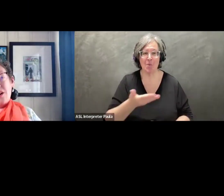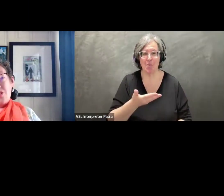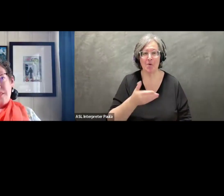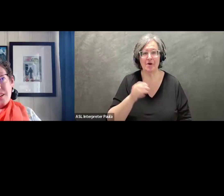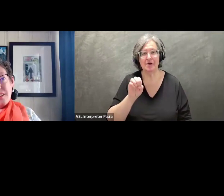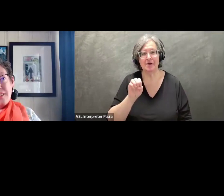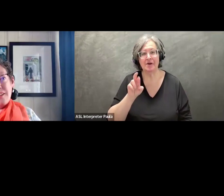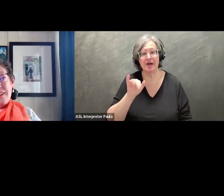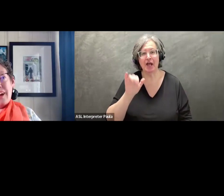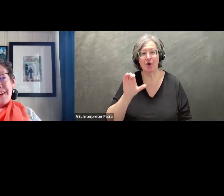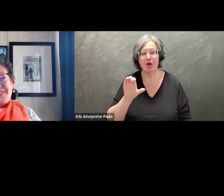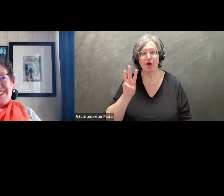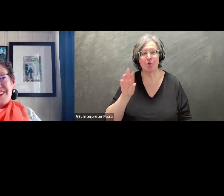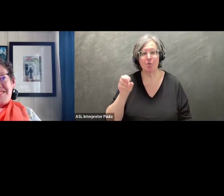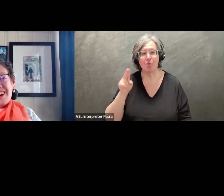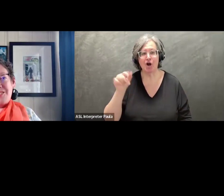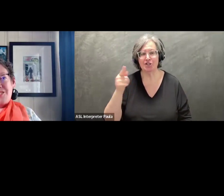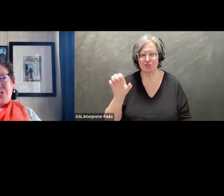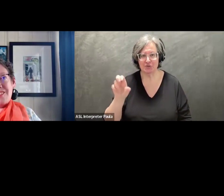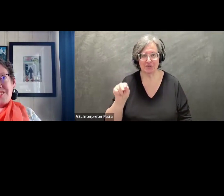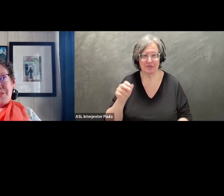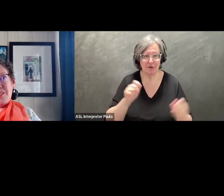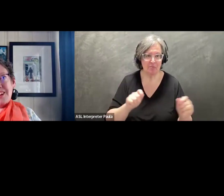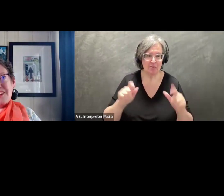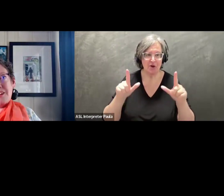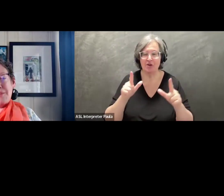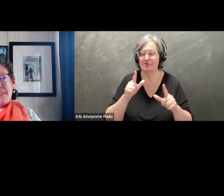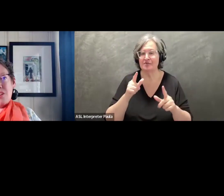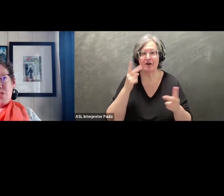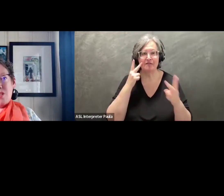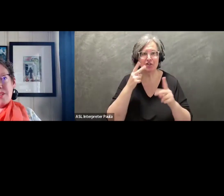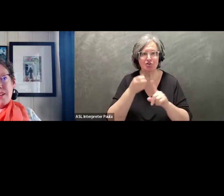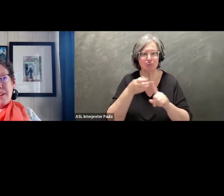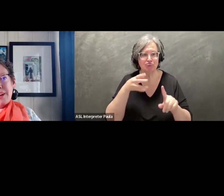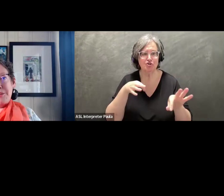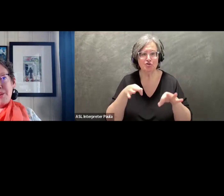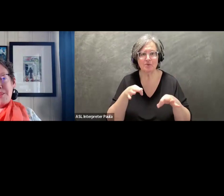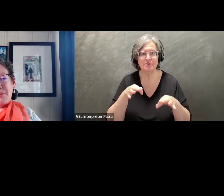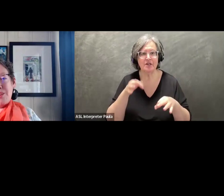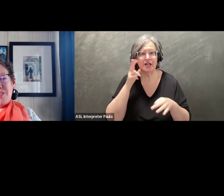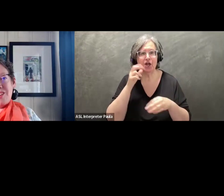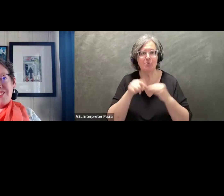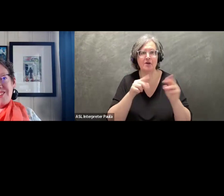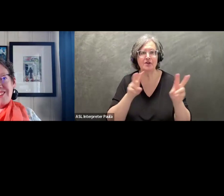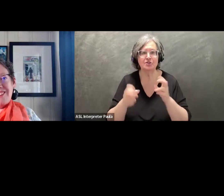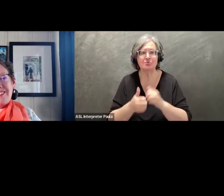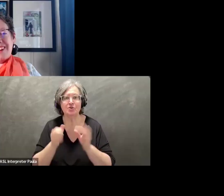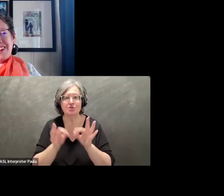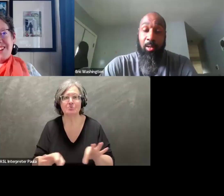Washington, Eric, we'd love to have a visual description and hear about the issues that are most important to you. Thank you.